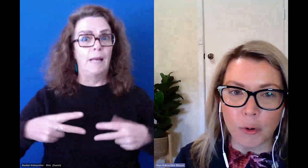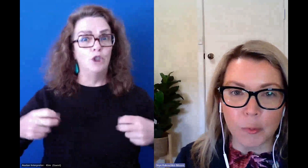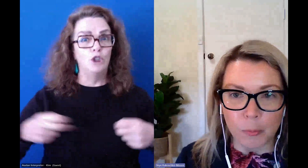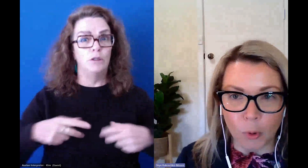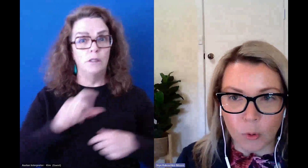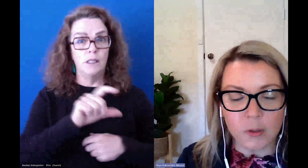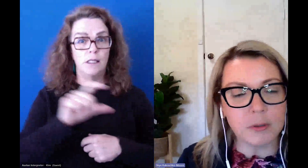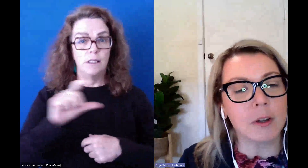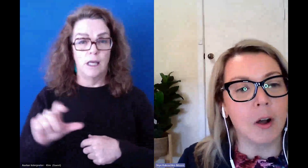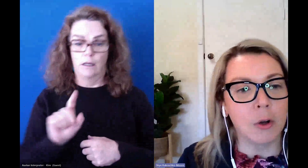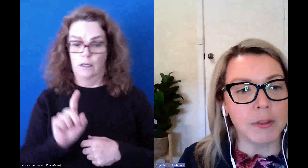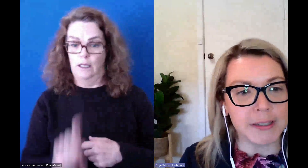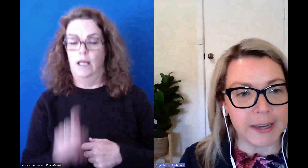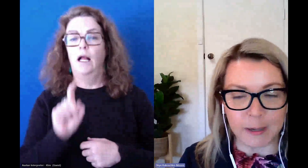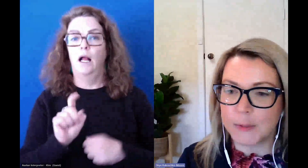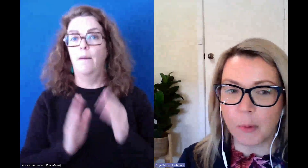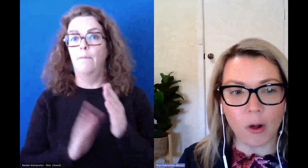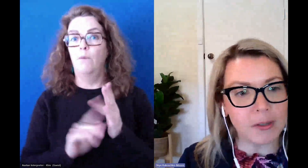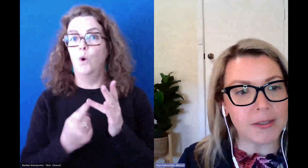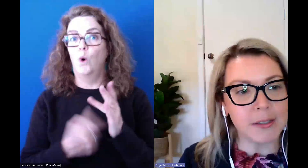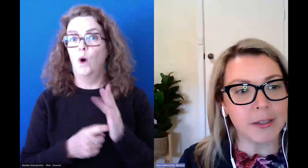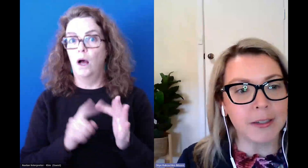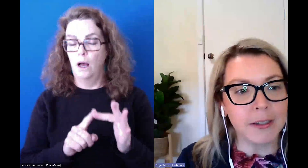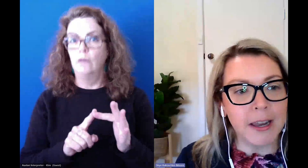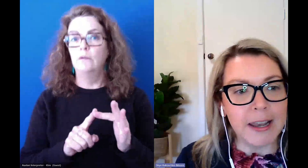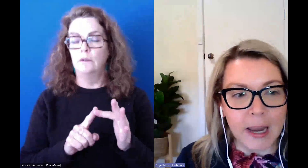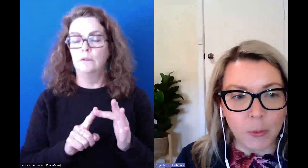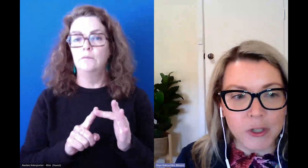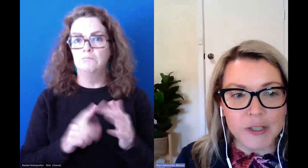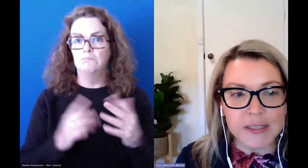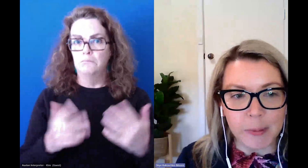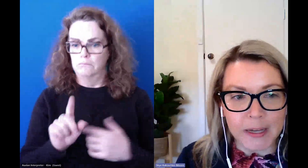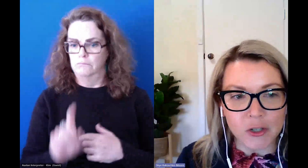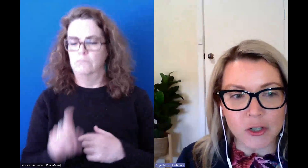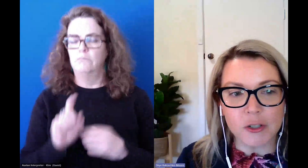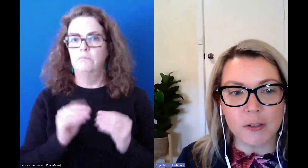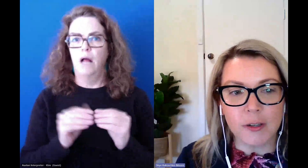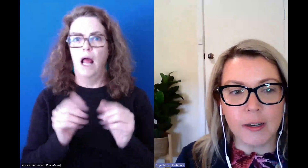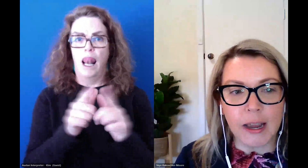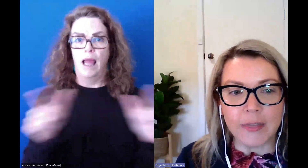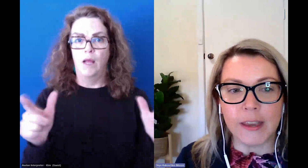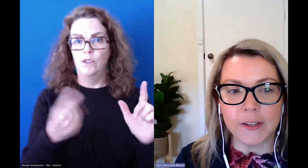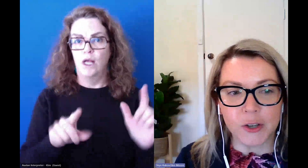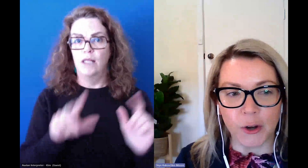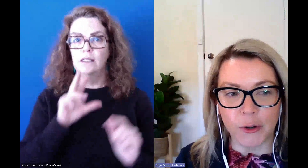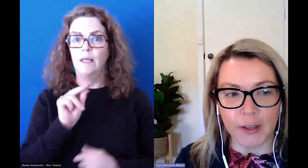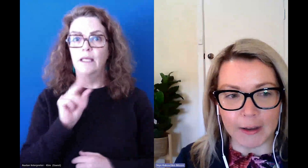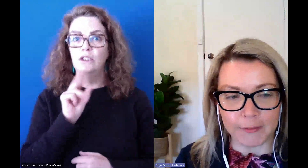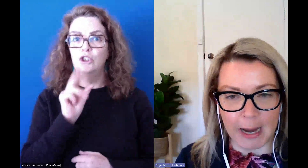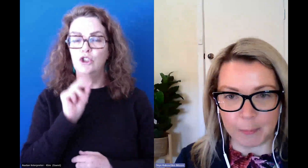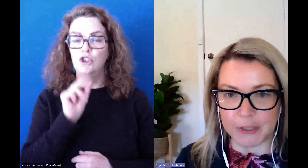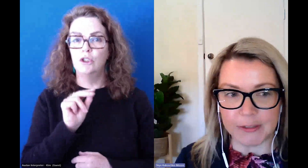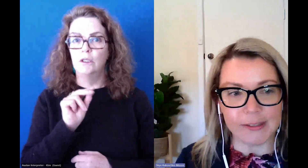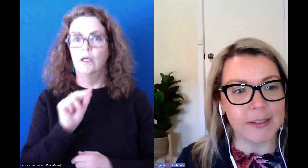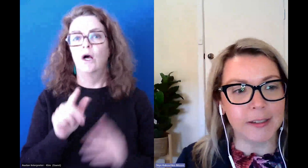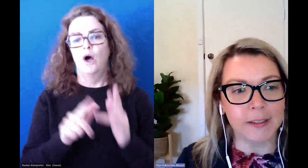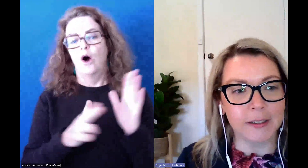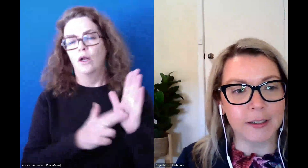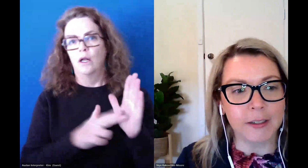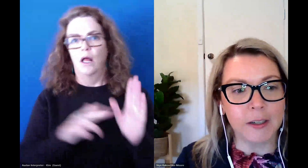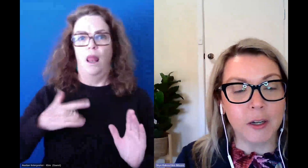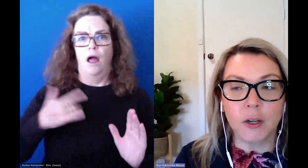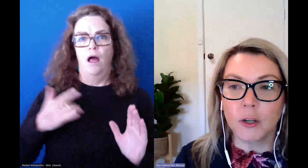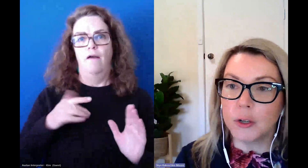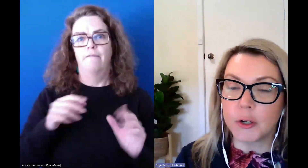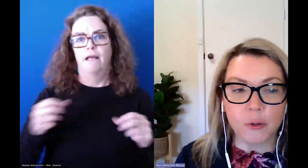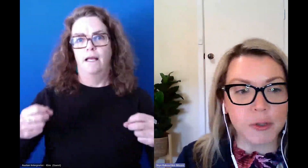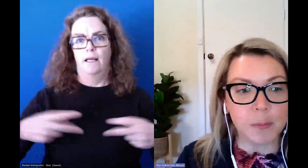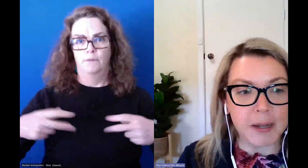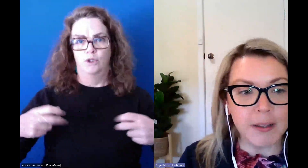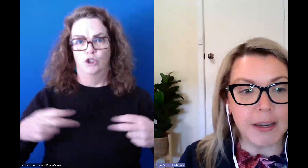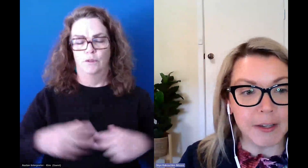on 'more' on the teams box, 'language and speech' and then turn on live captions. You can also pin the